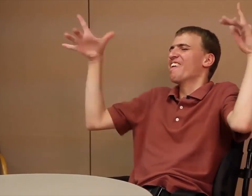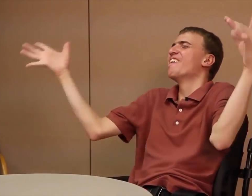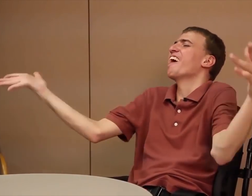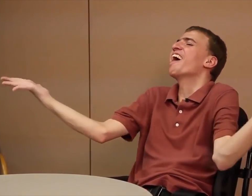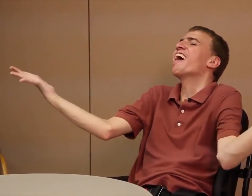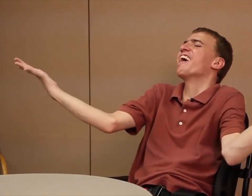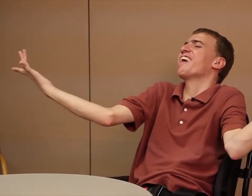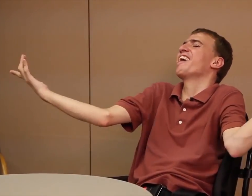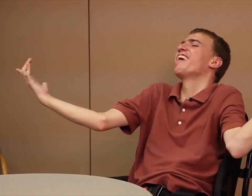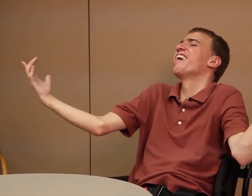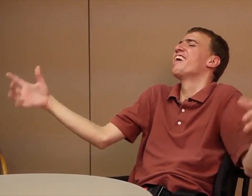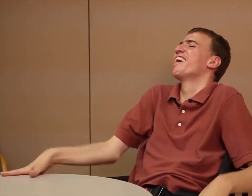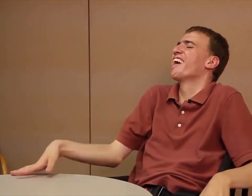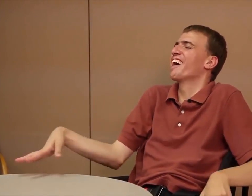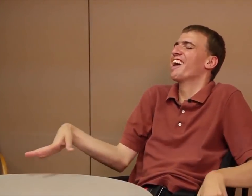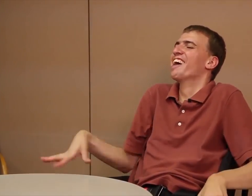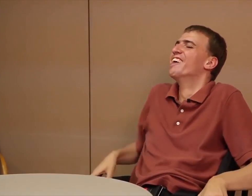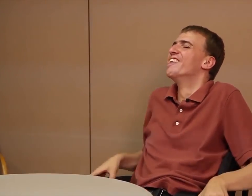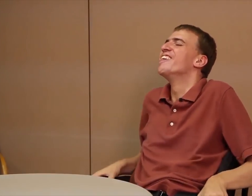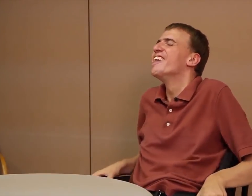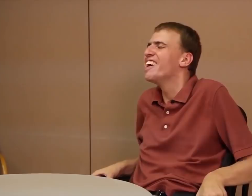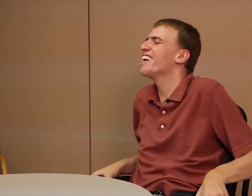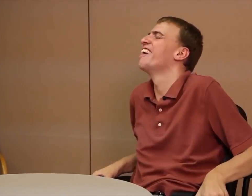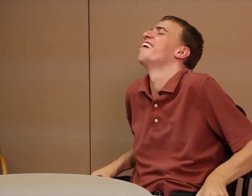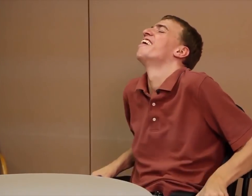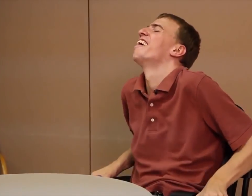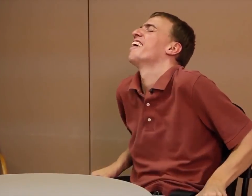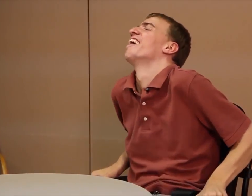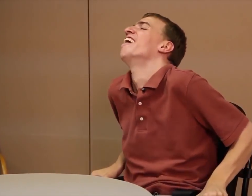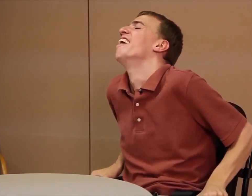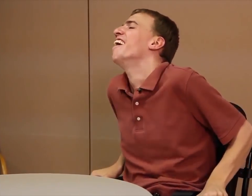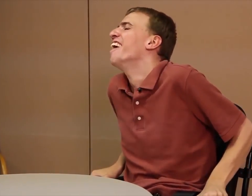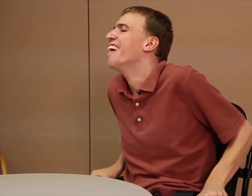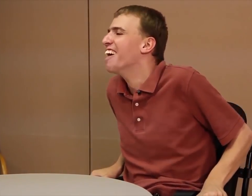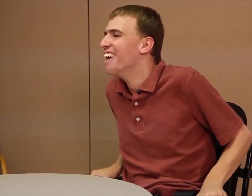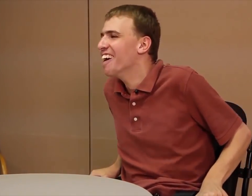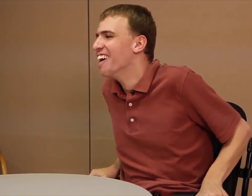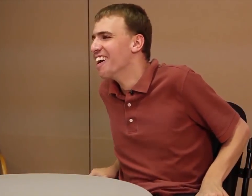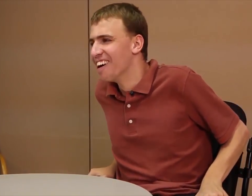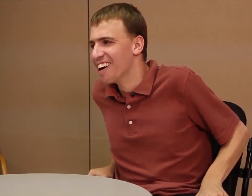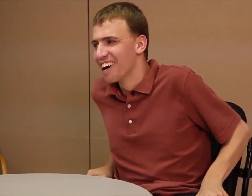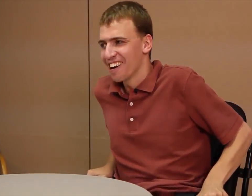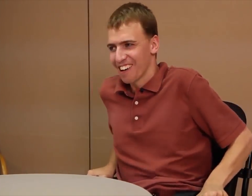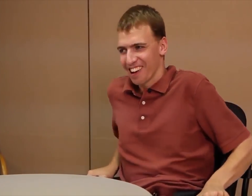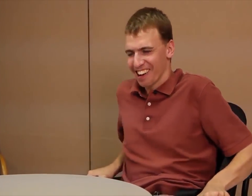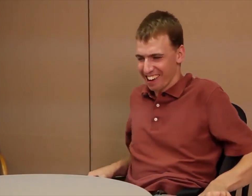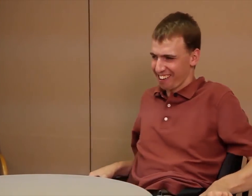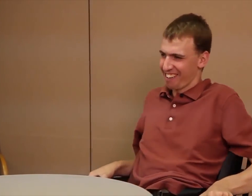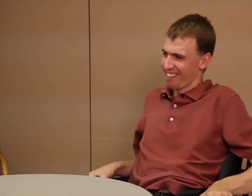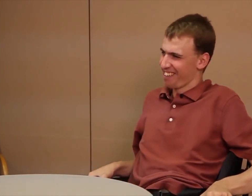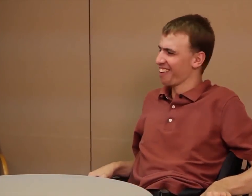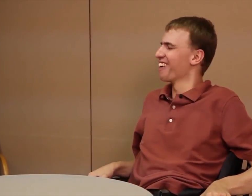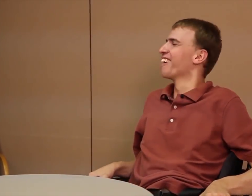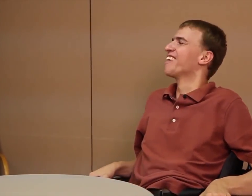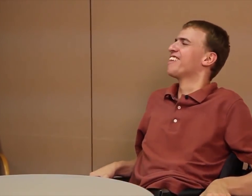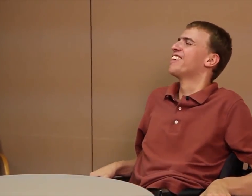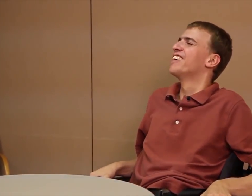Tyler: Karate! Yeah. Ann: That does keep you active. Tyler: Yeah, it does.